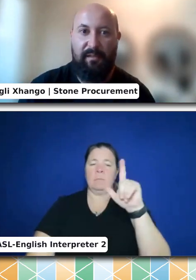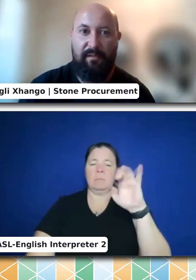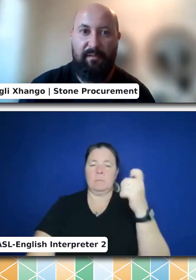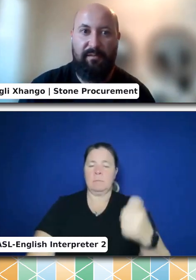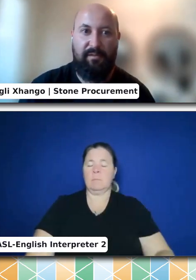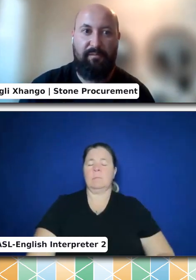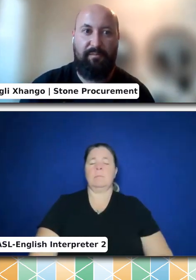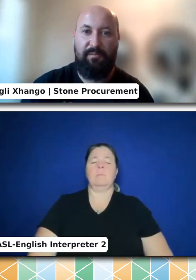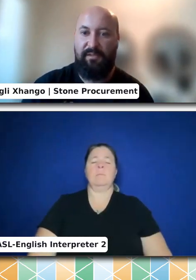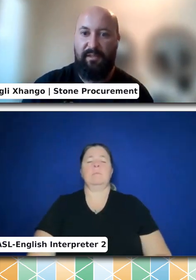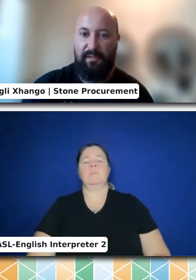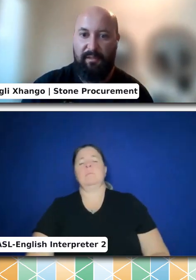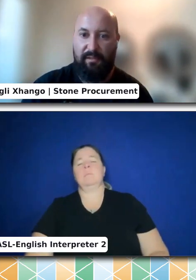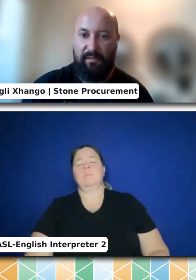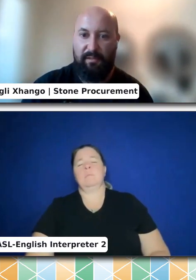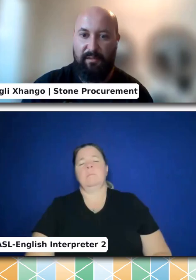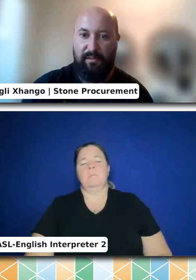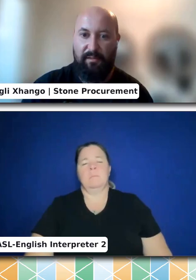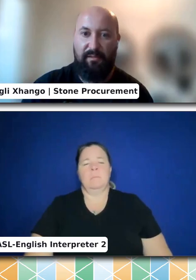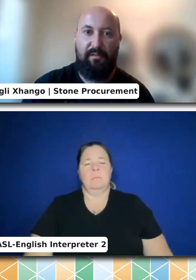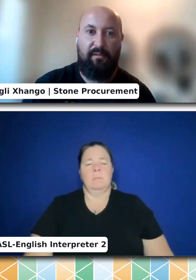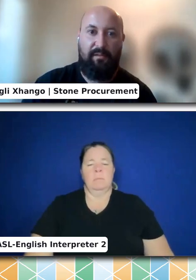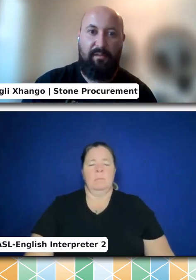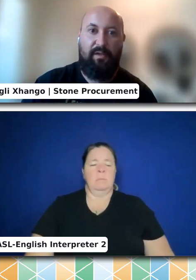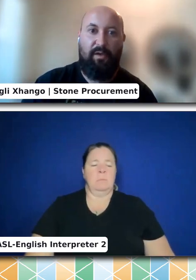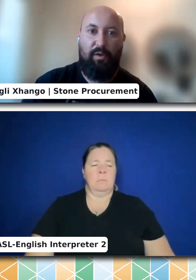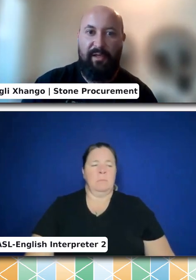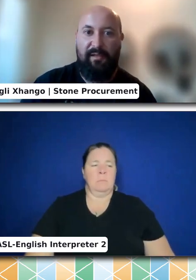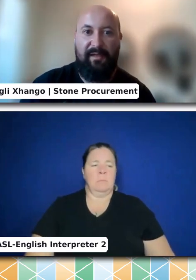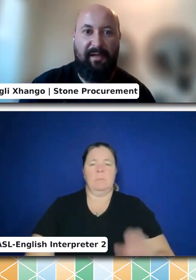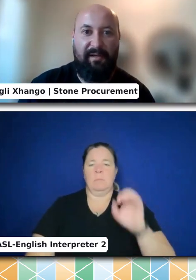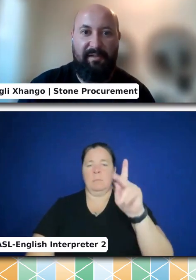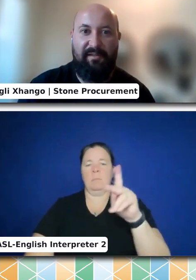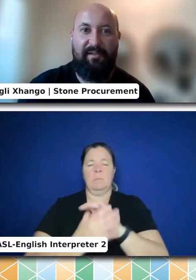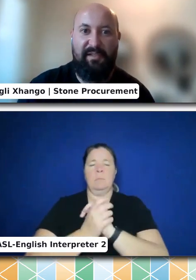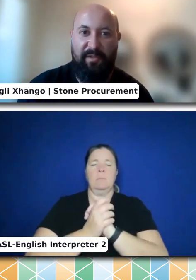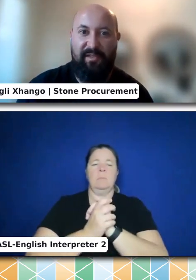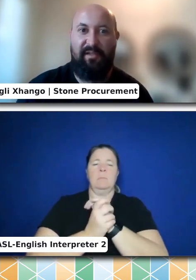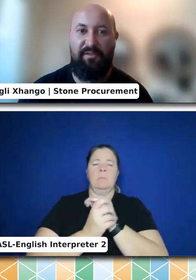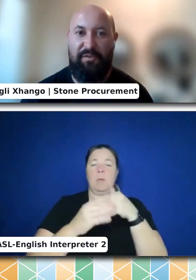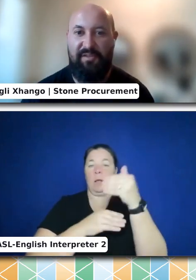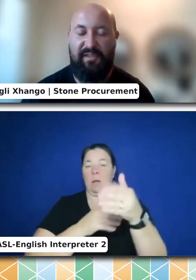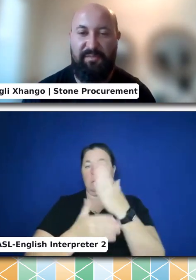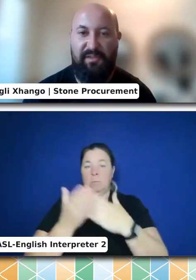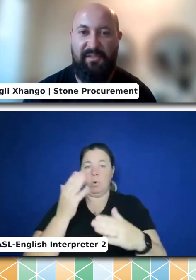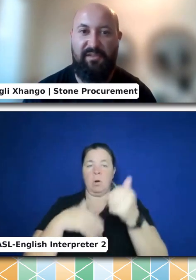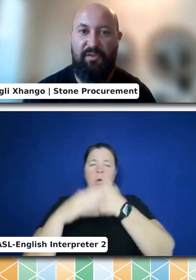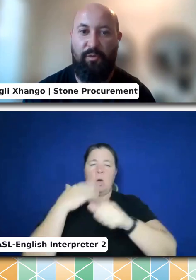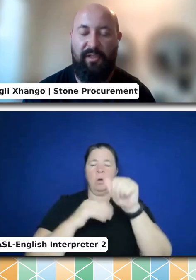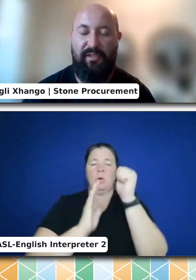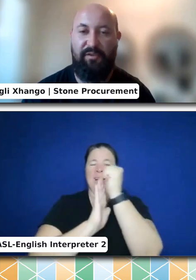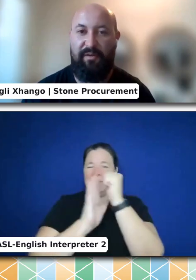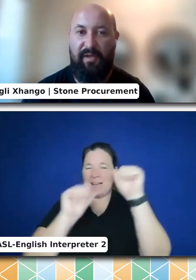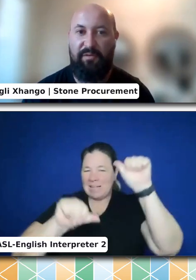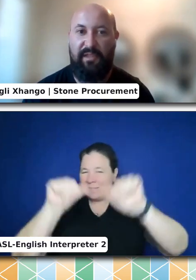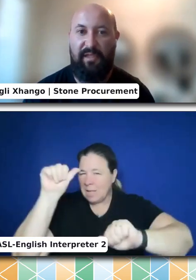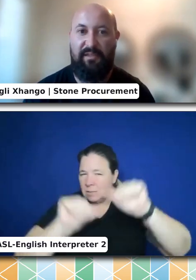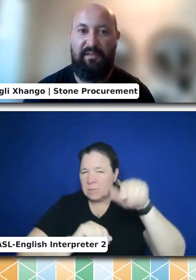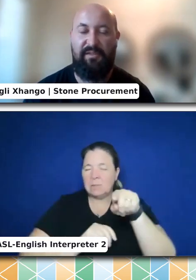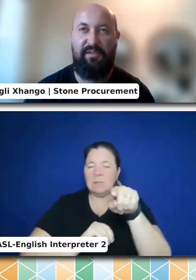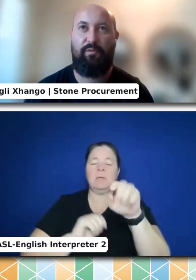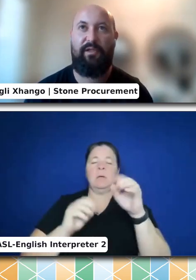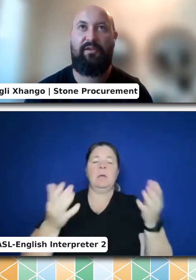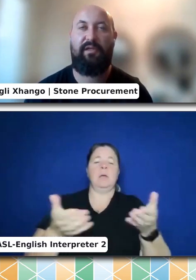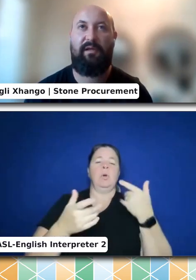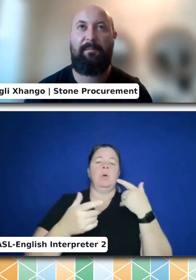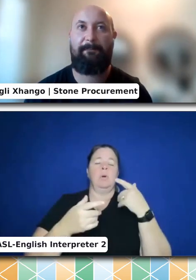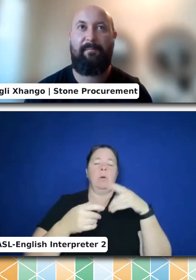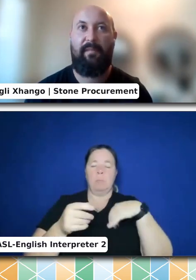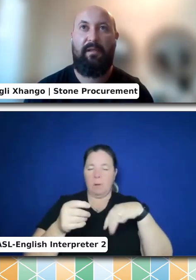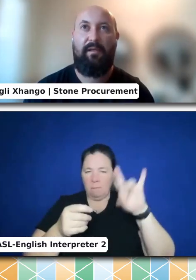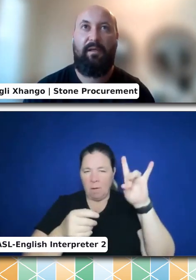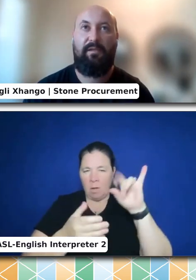Just got a little more fun. Okay, uh, the next part, under assessments. So, in here, I found that this is where, um.